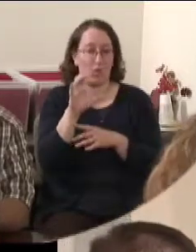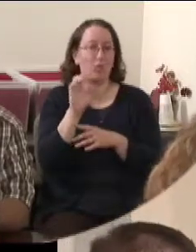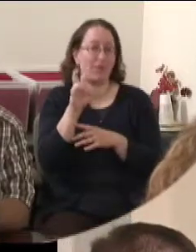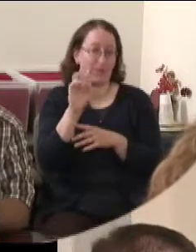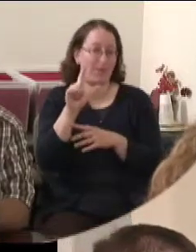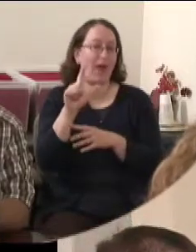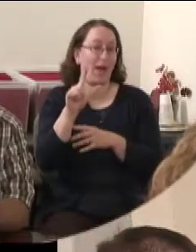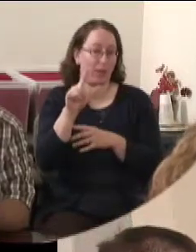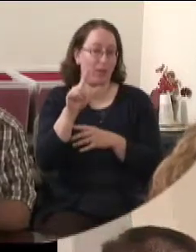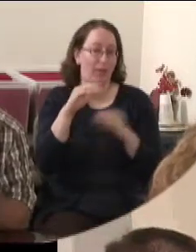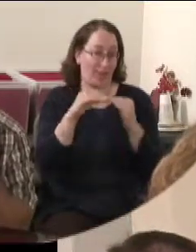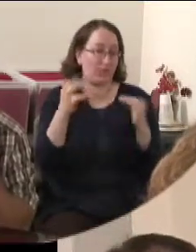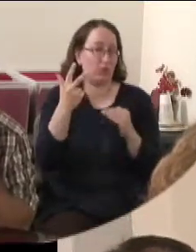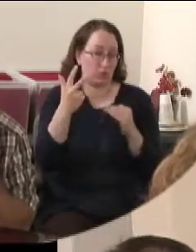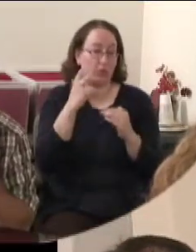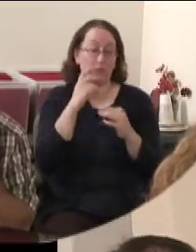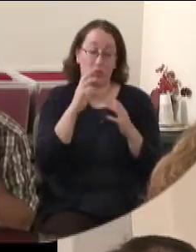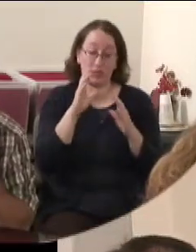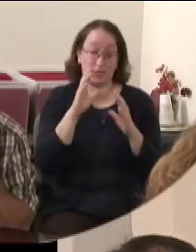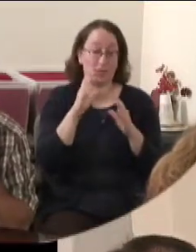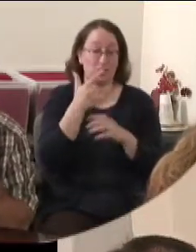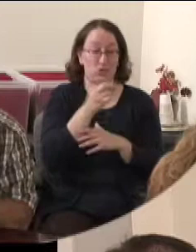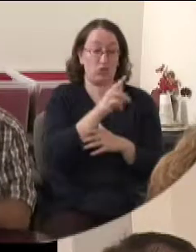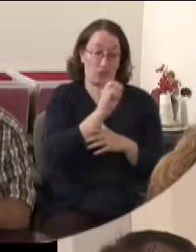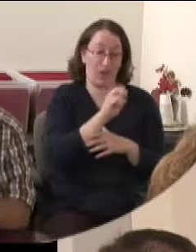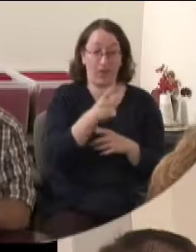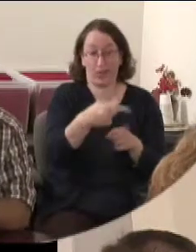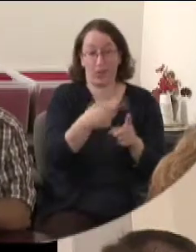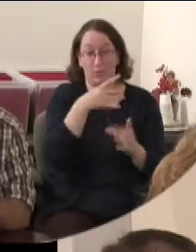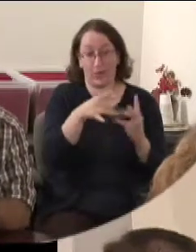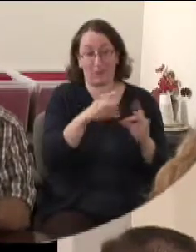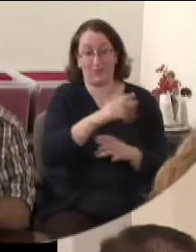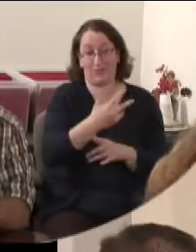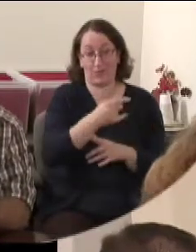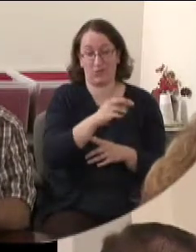came back with a grade equivalent of the fifth grade.